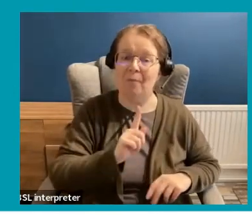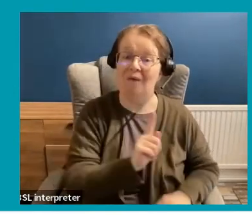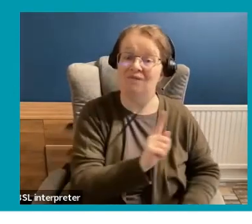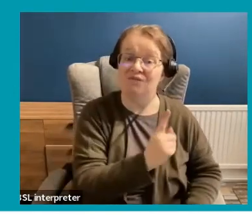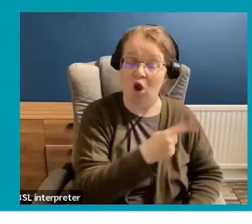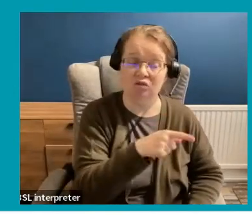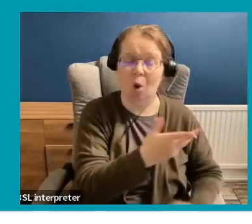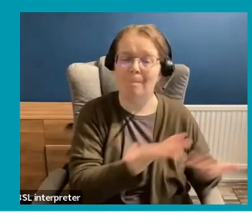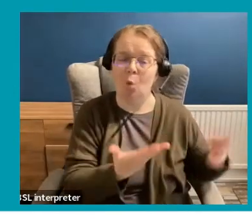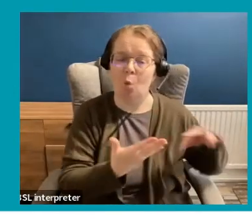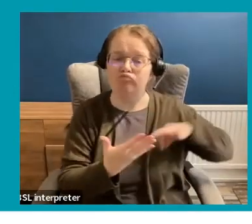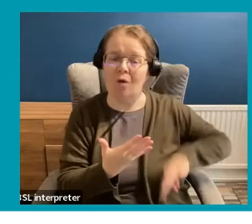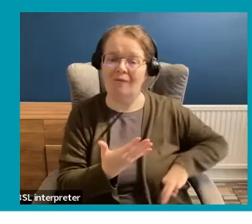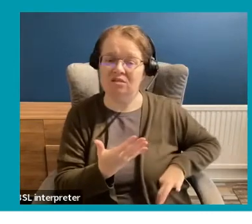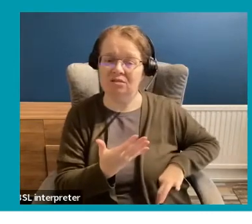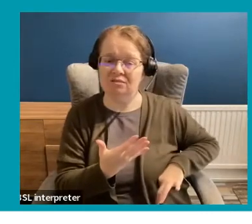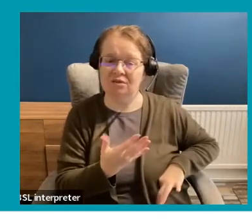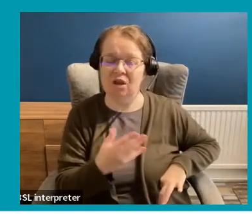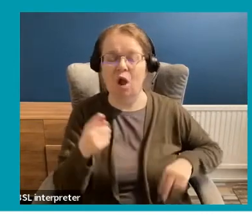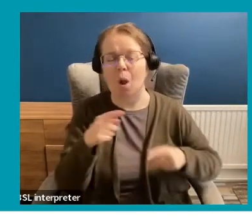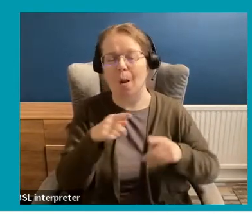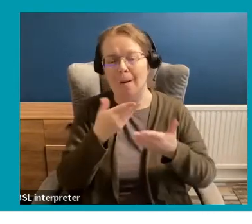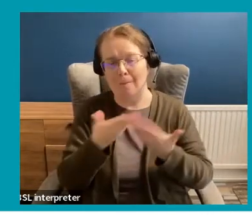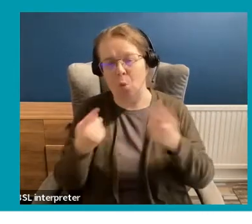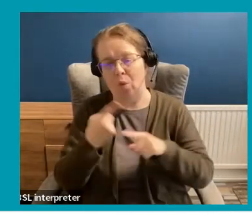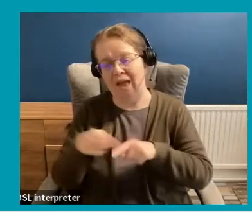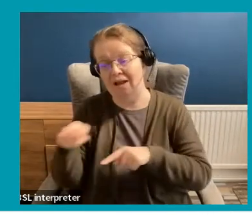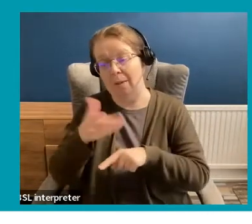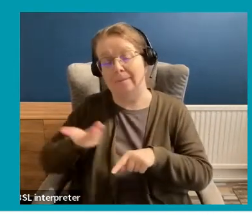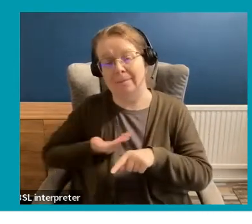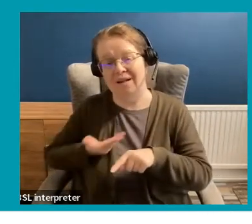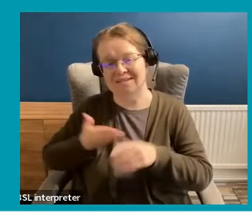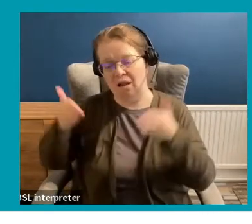those organizations that focus on profitability first.